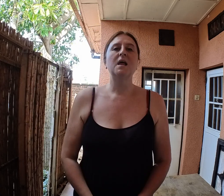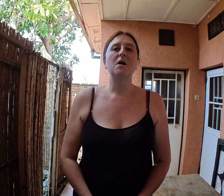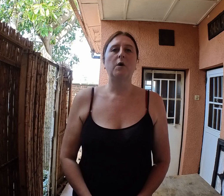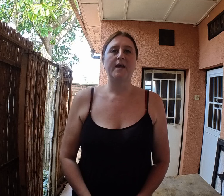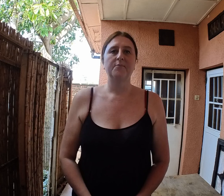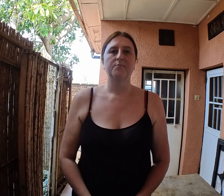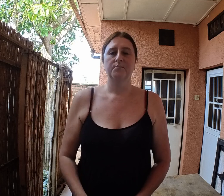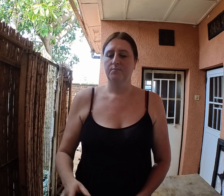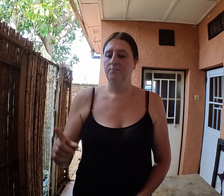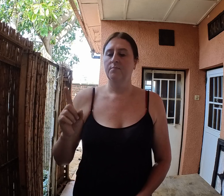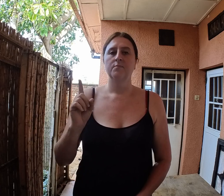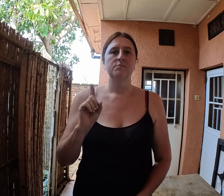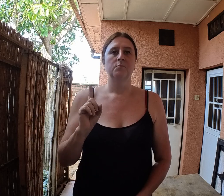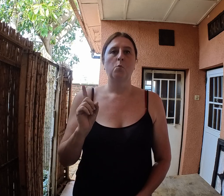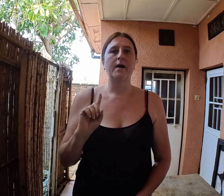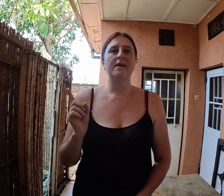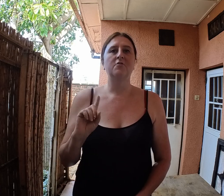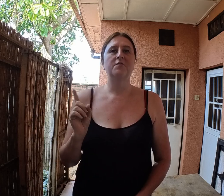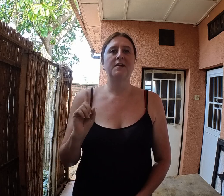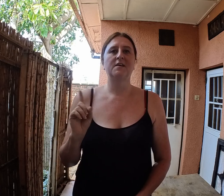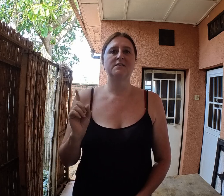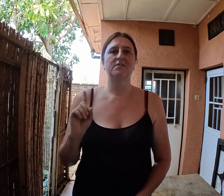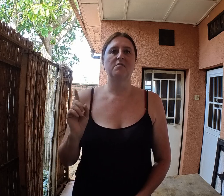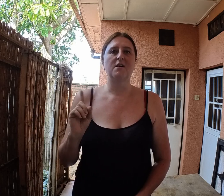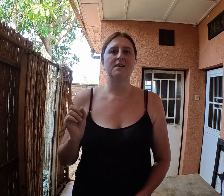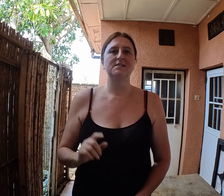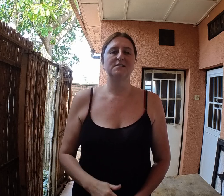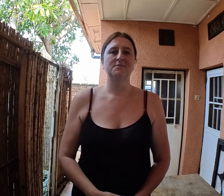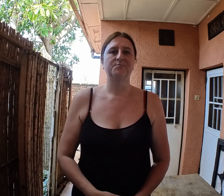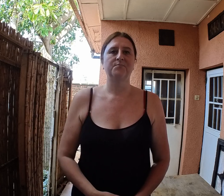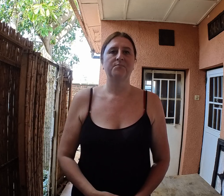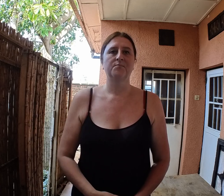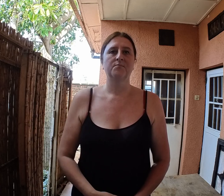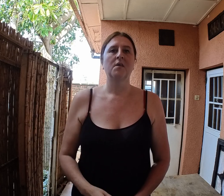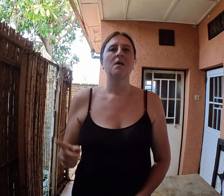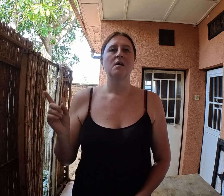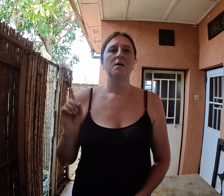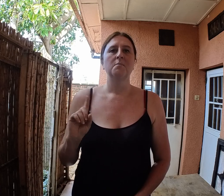Malawi. Wagging your finger to the right.